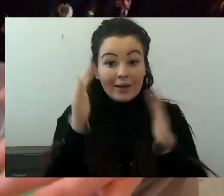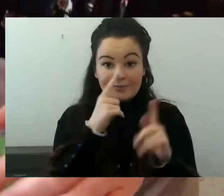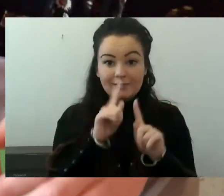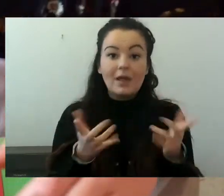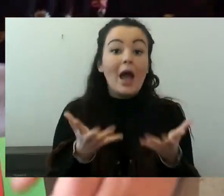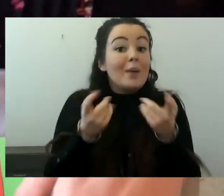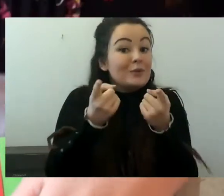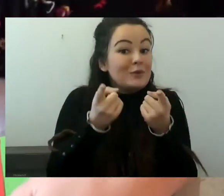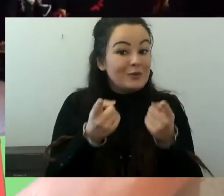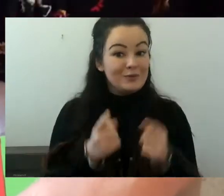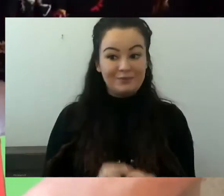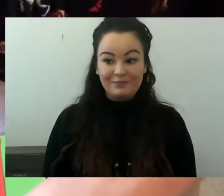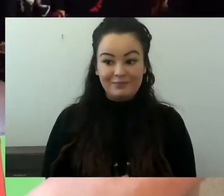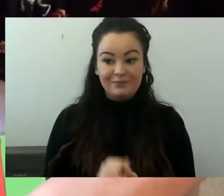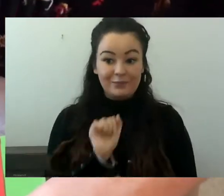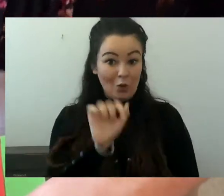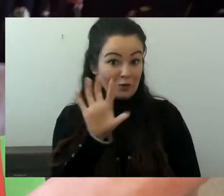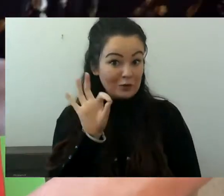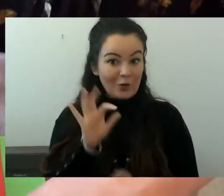It's your house, it's up to you however you want to do that